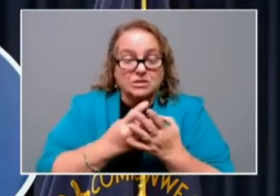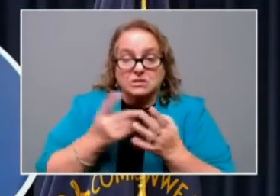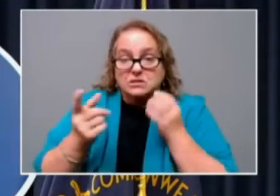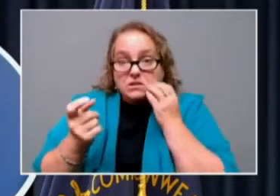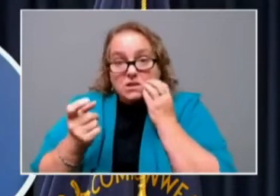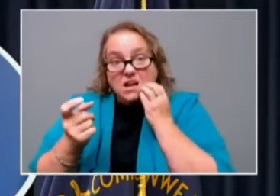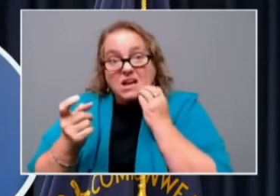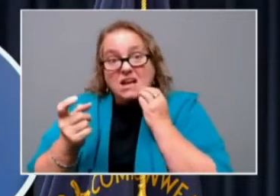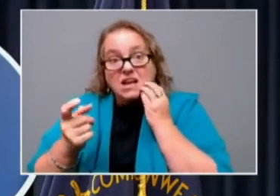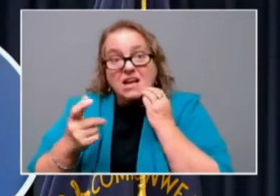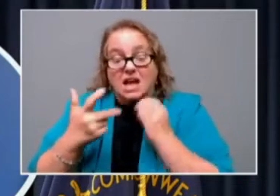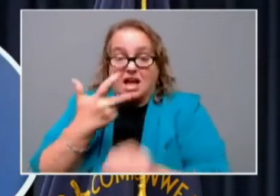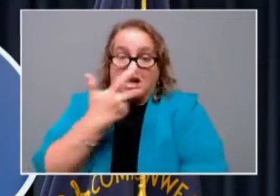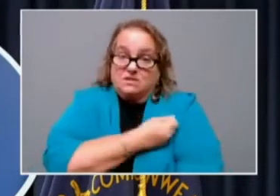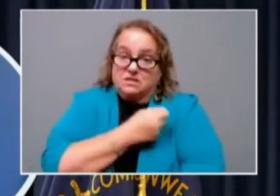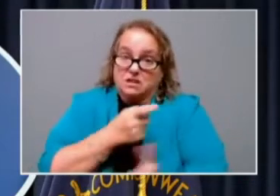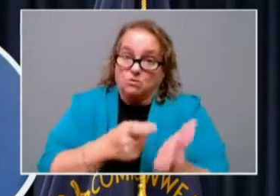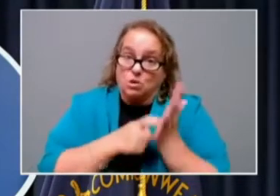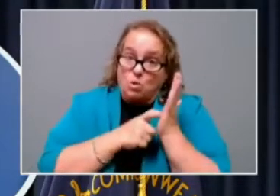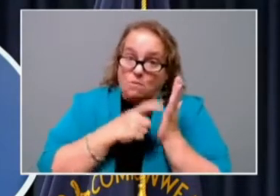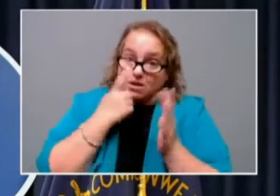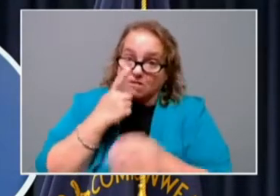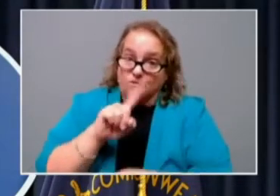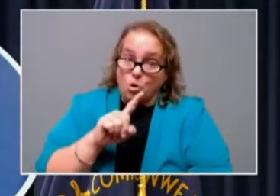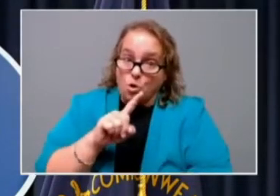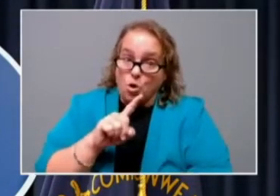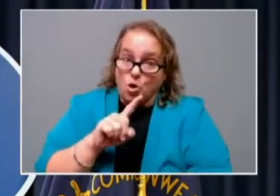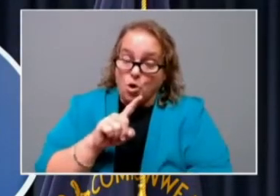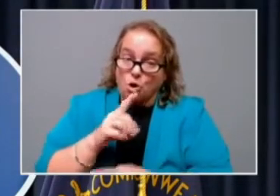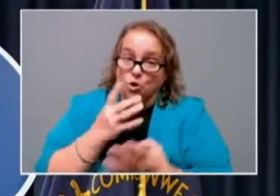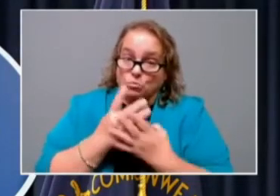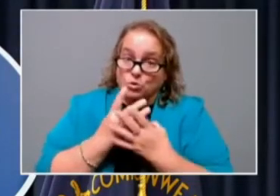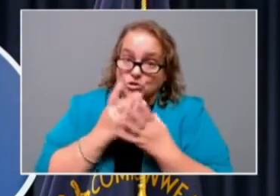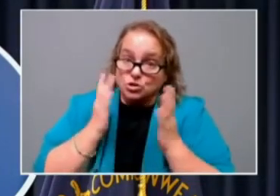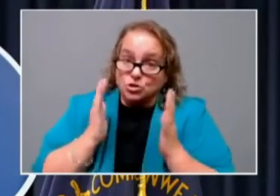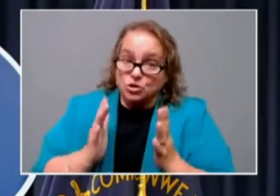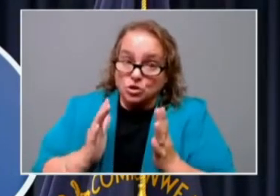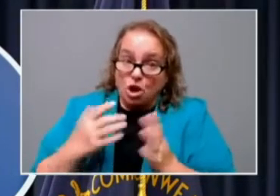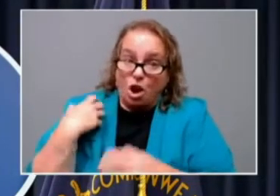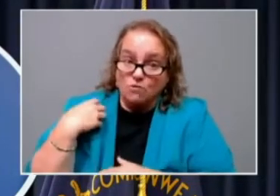corrections officers or providing some kind of assistance? Sure. Certainly our